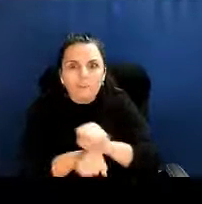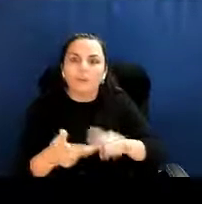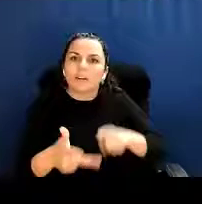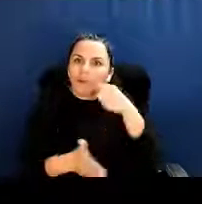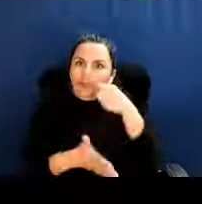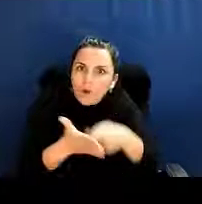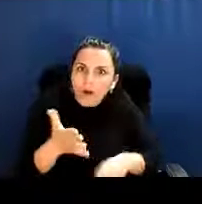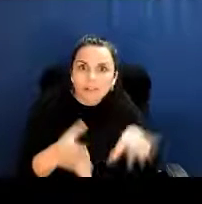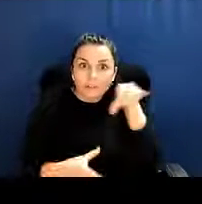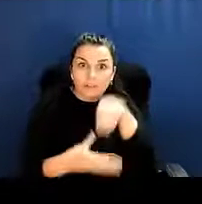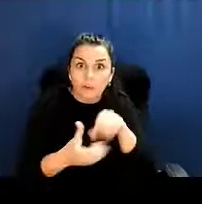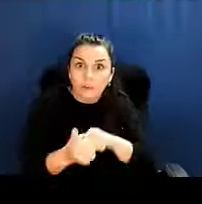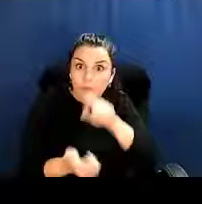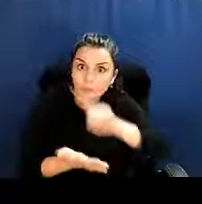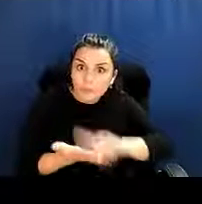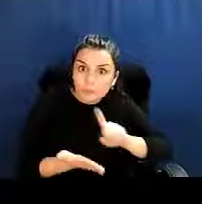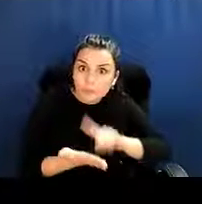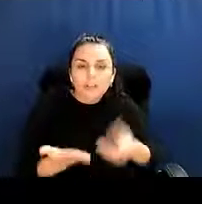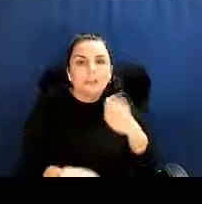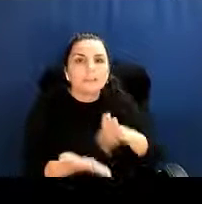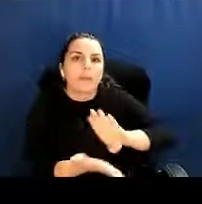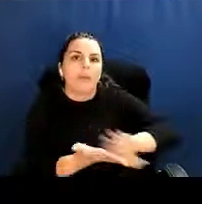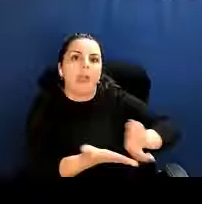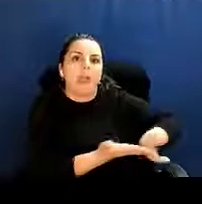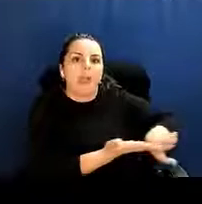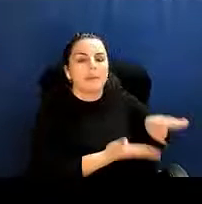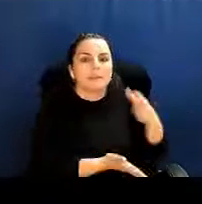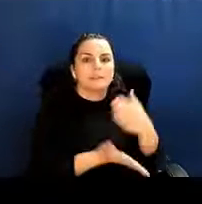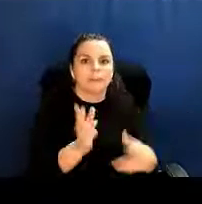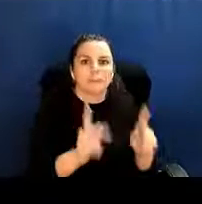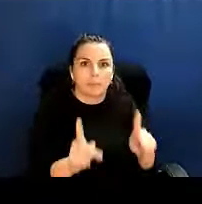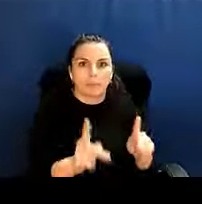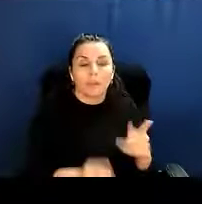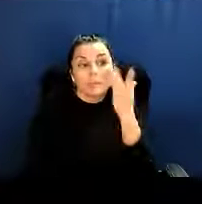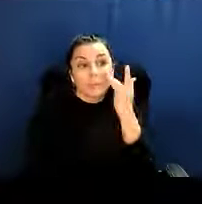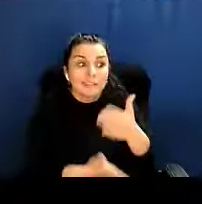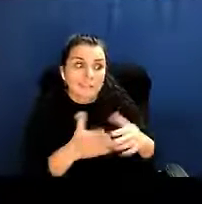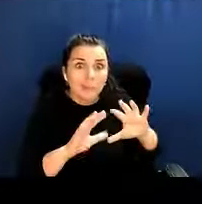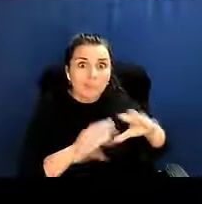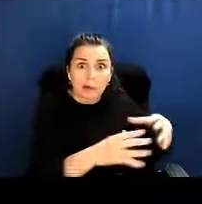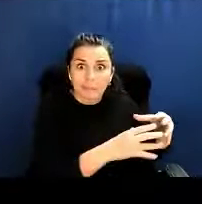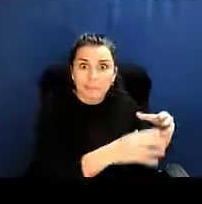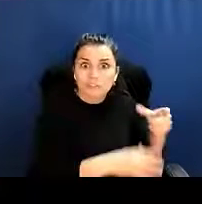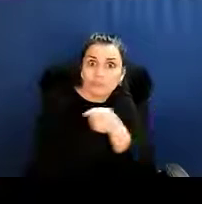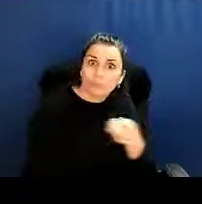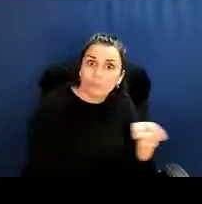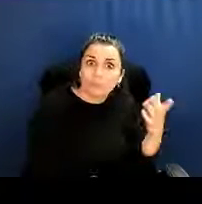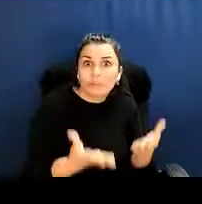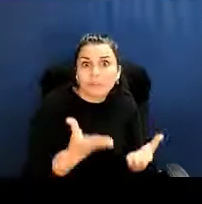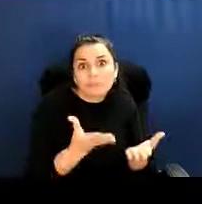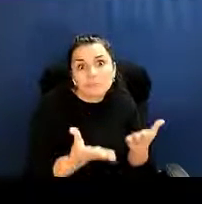may undermine inclusion efforts because some populations, including those who may be otherwise economically